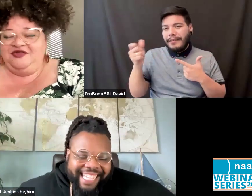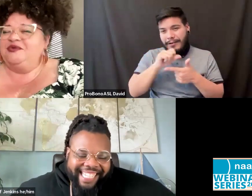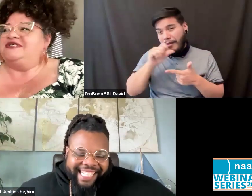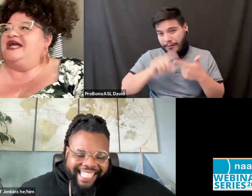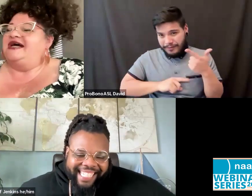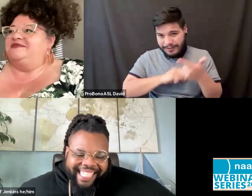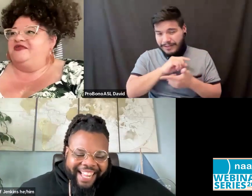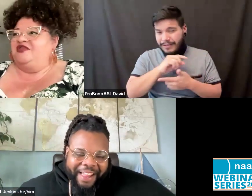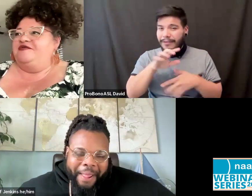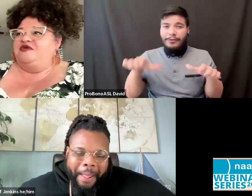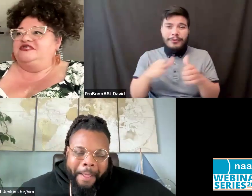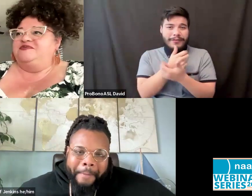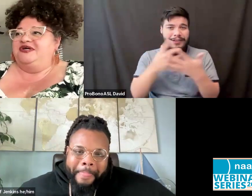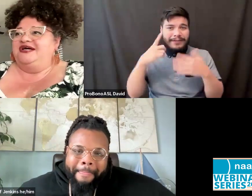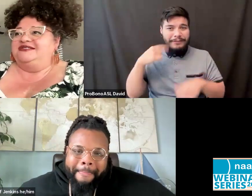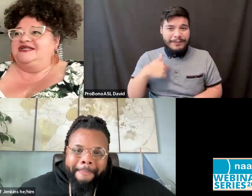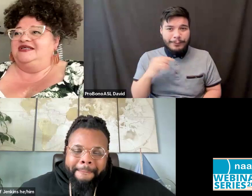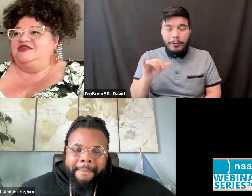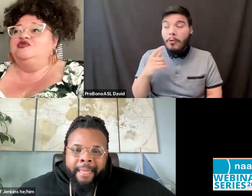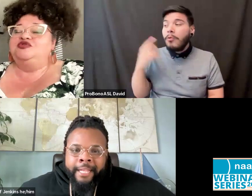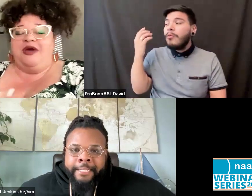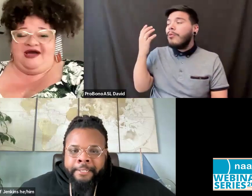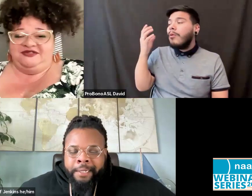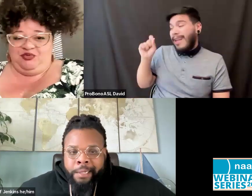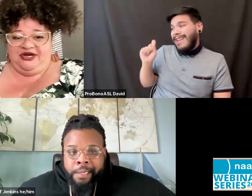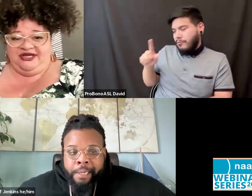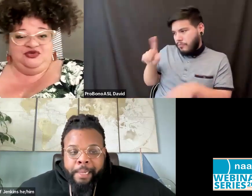The reason I asked about the other folks is because you do have support in